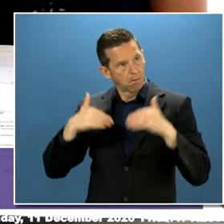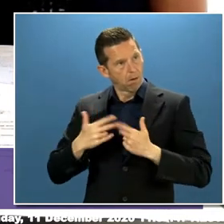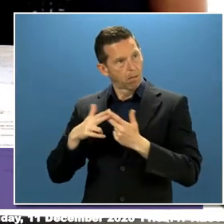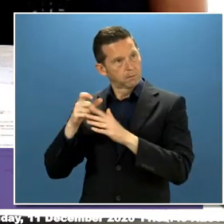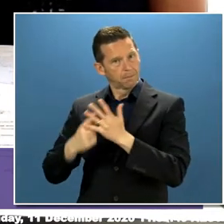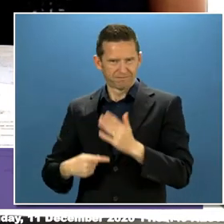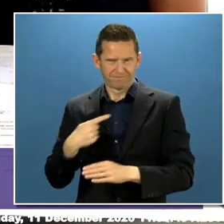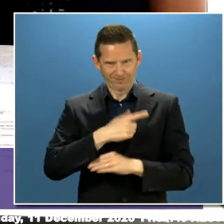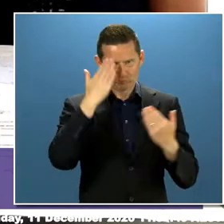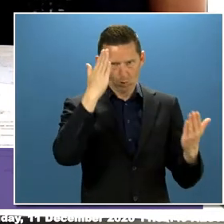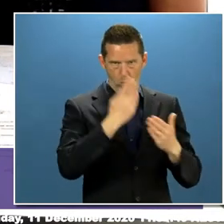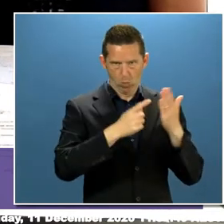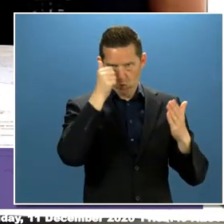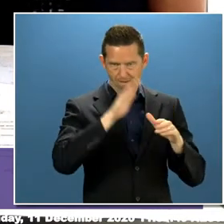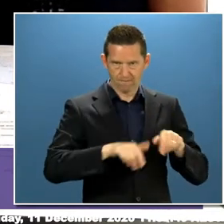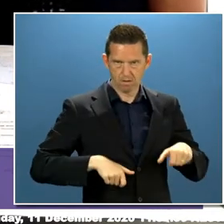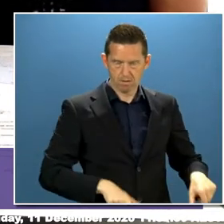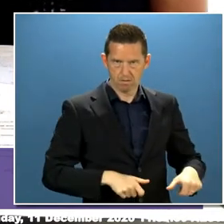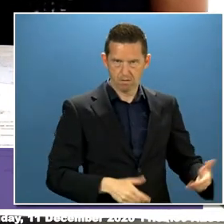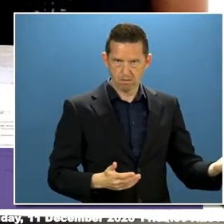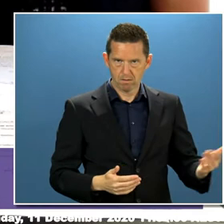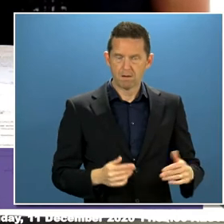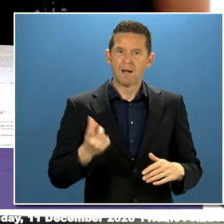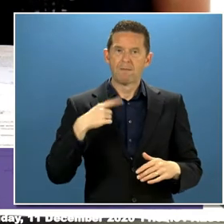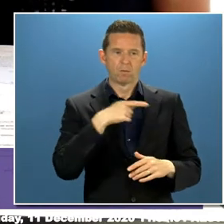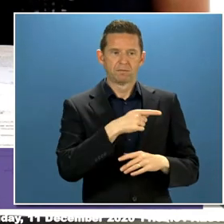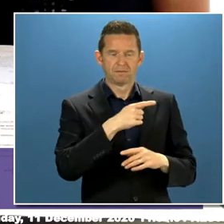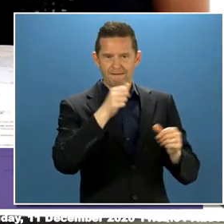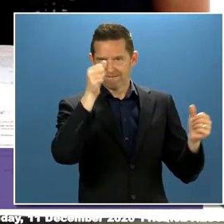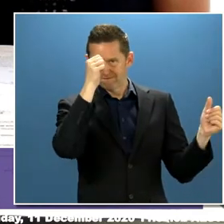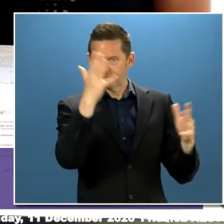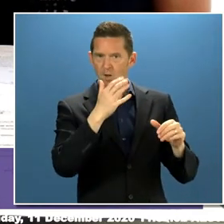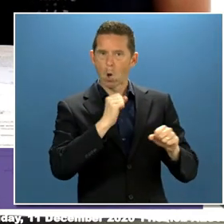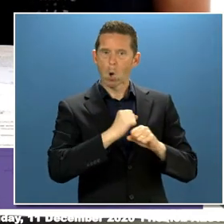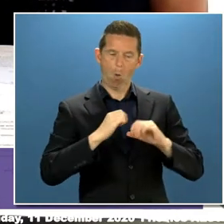He gets asked, for his gold medals, what does the Braille say, and,